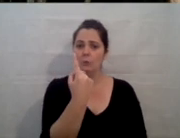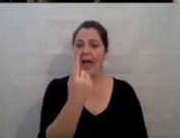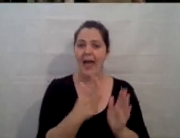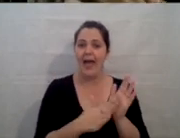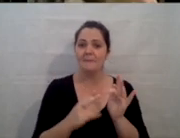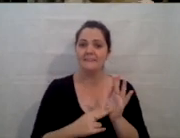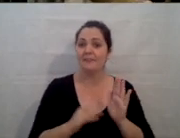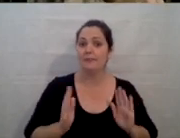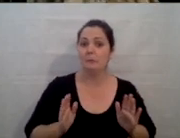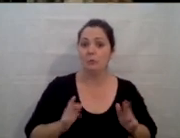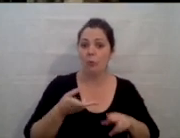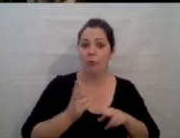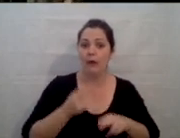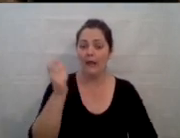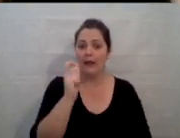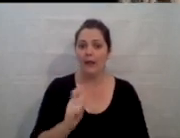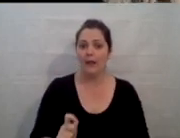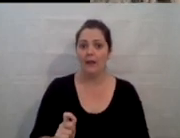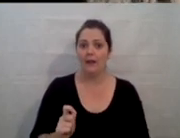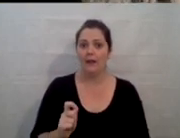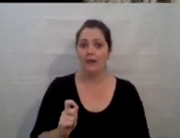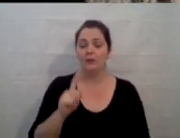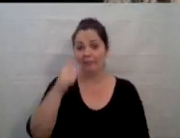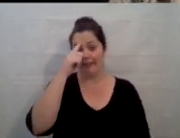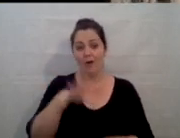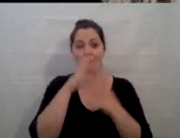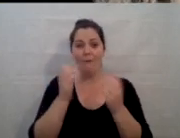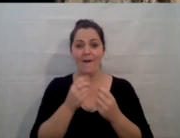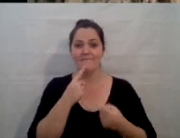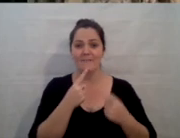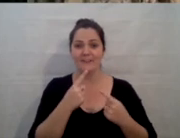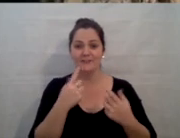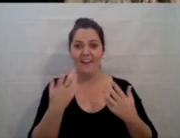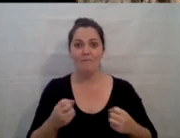Now you're not going to be able to get that all at once. I'm going to stay out of the way because I know you're looking at the models.